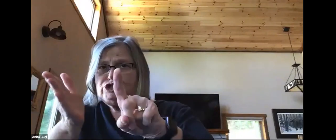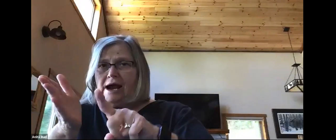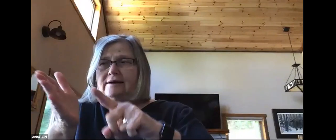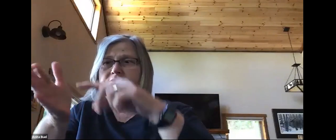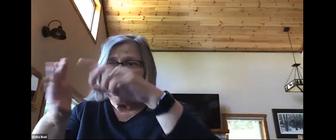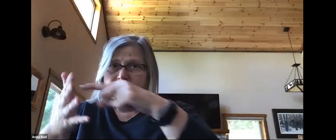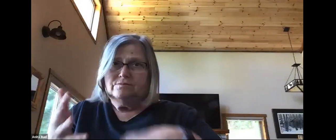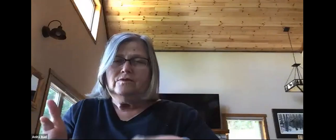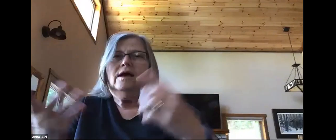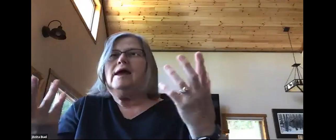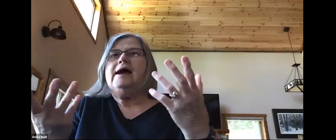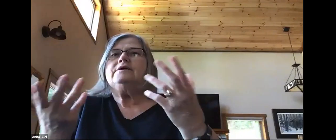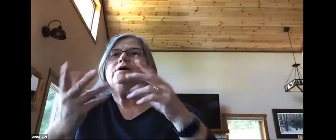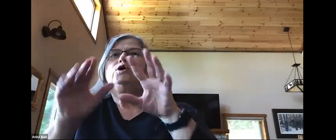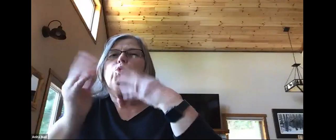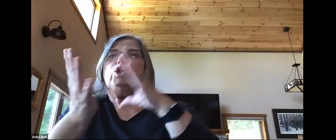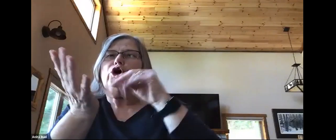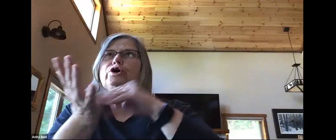And then they do a background check on you.